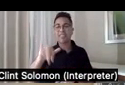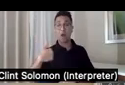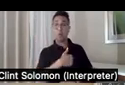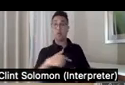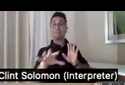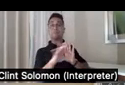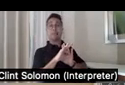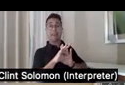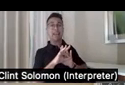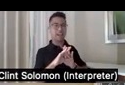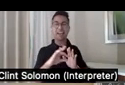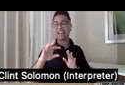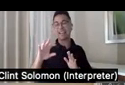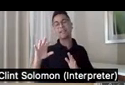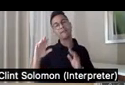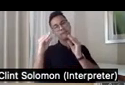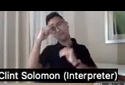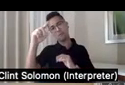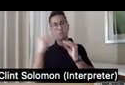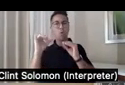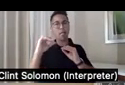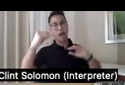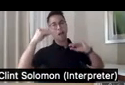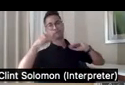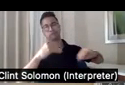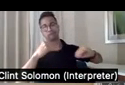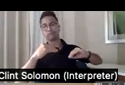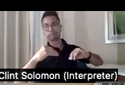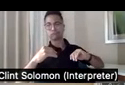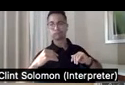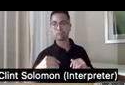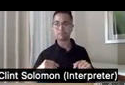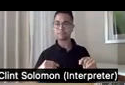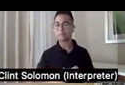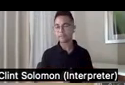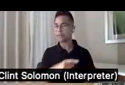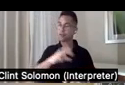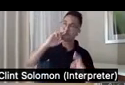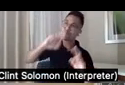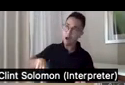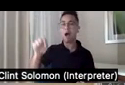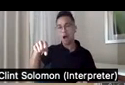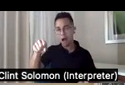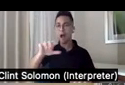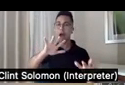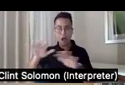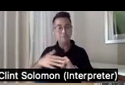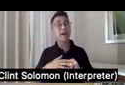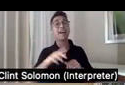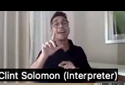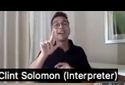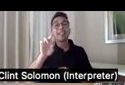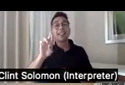an instructional level so a literacy rich environment isn't just about the materials